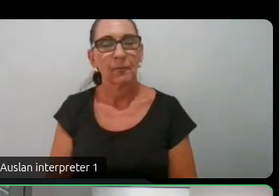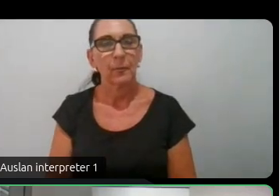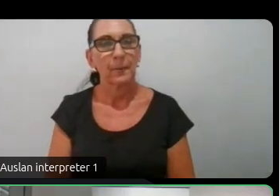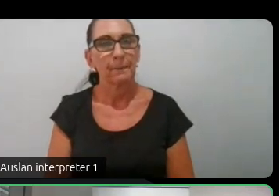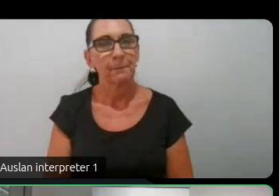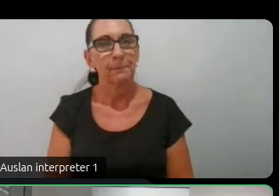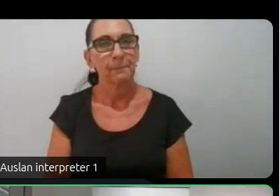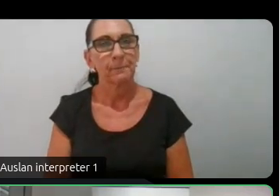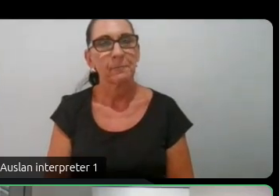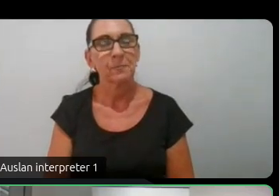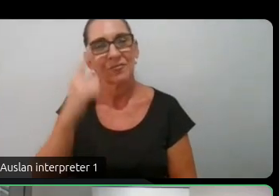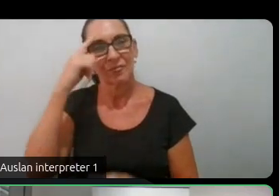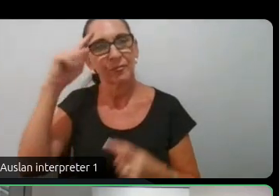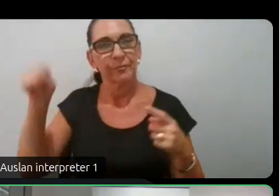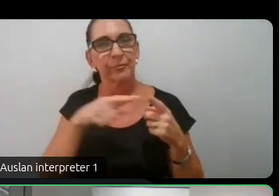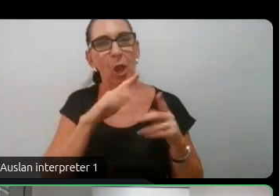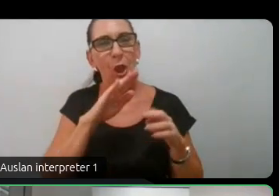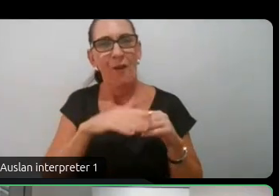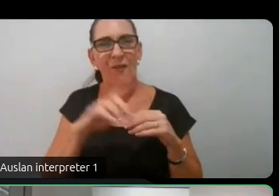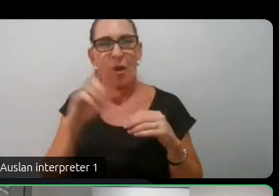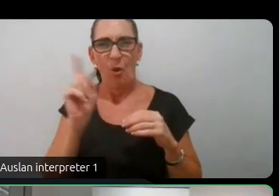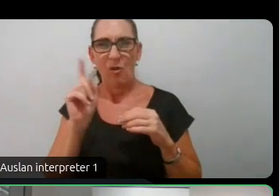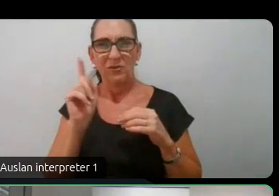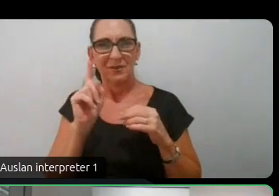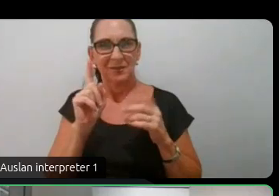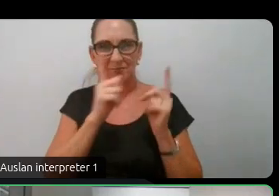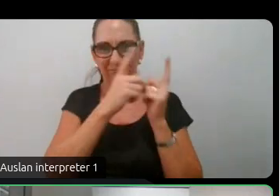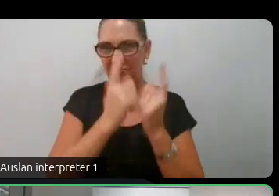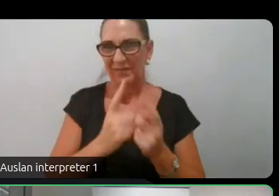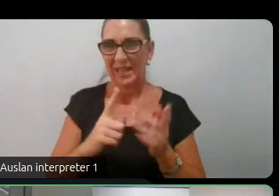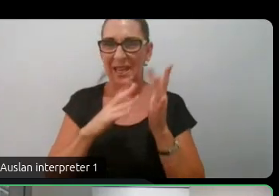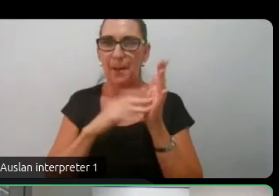that kind of concept of what are the actual impairments in the NDIS. I've just included